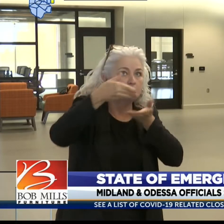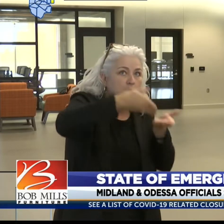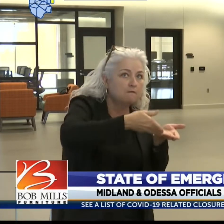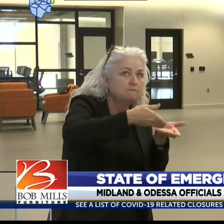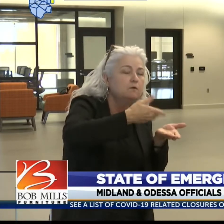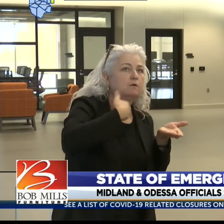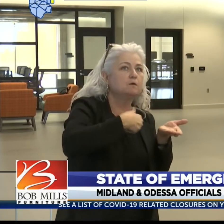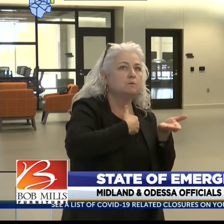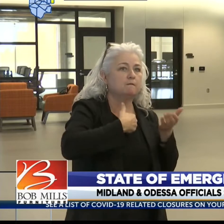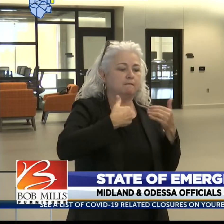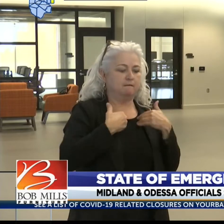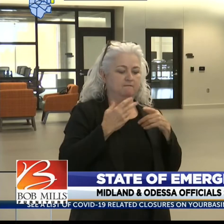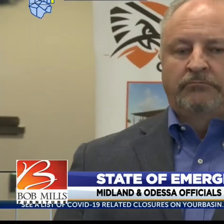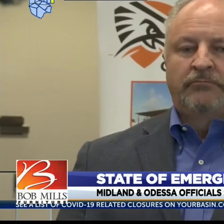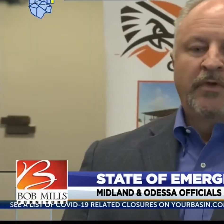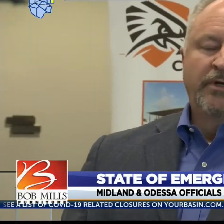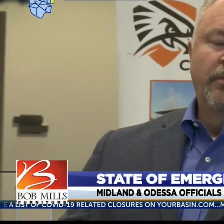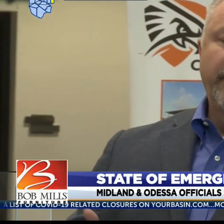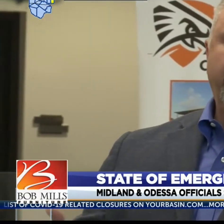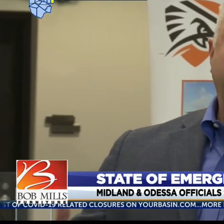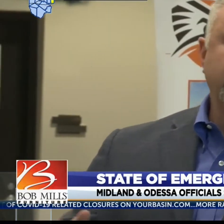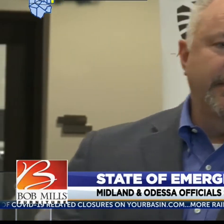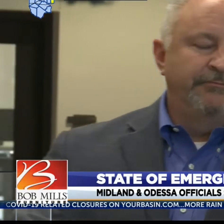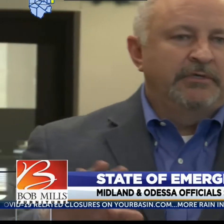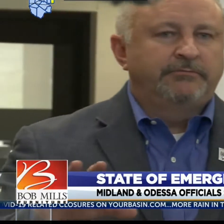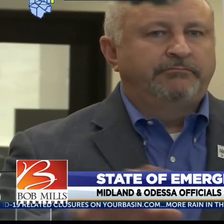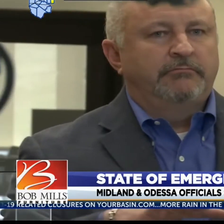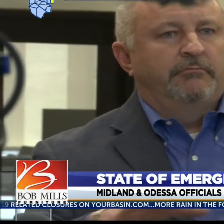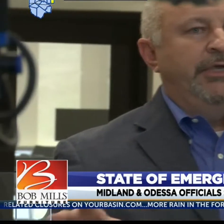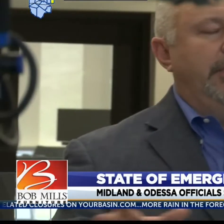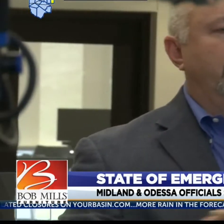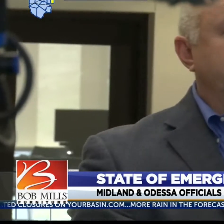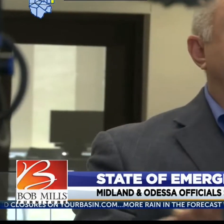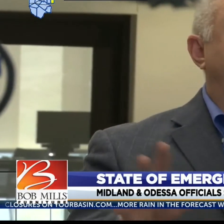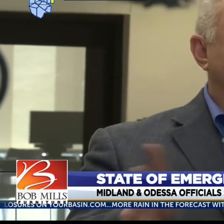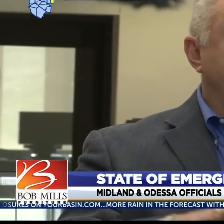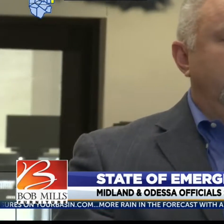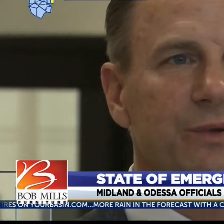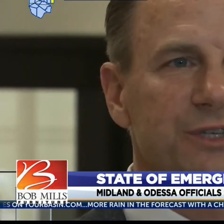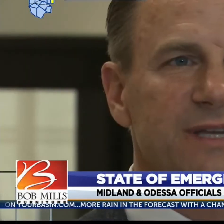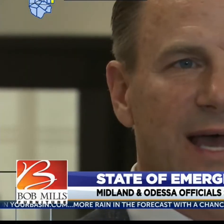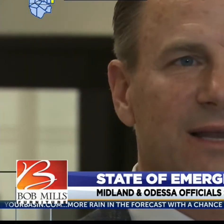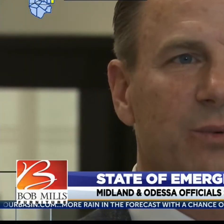AFTER MUCH DISCUSSION... BOTH THE MAYOR OF ODESSA AND MIDLAND HAVE COME TOGETHER TO